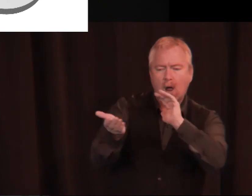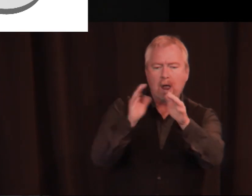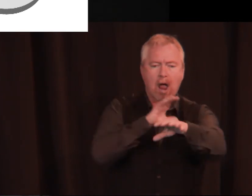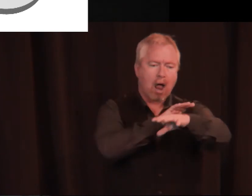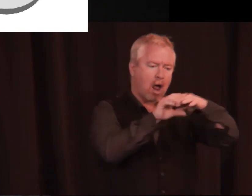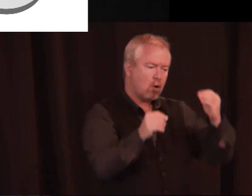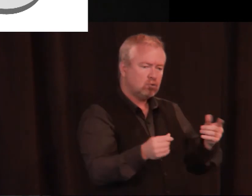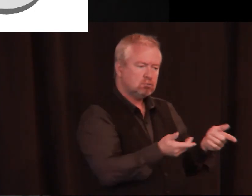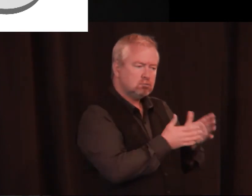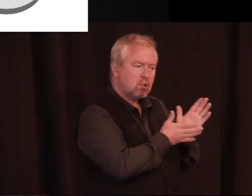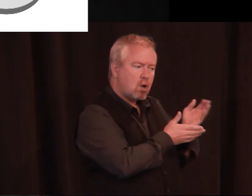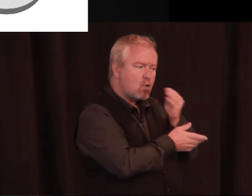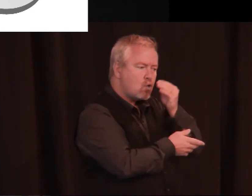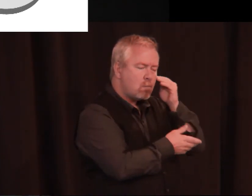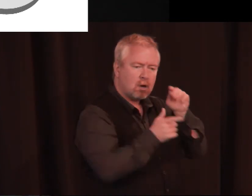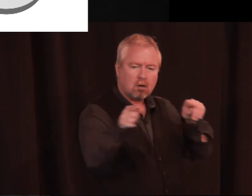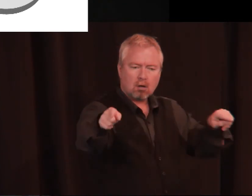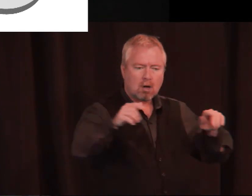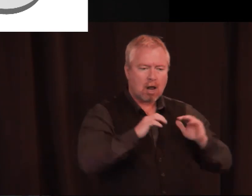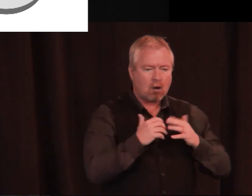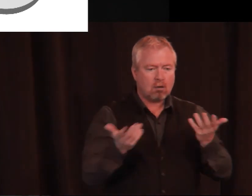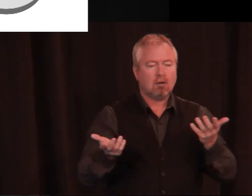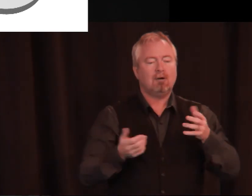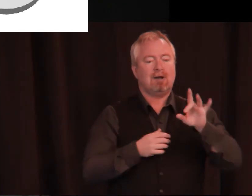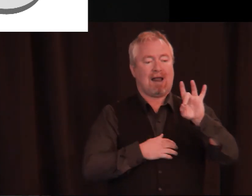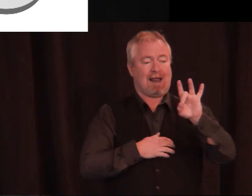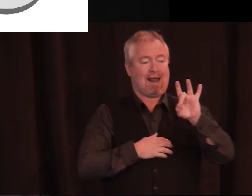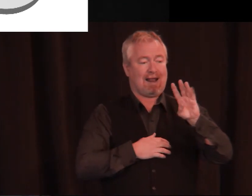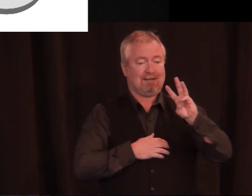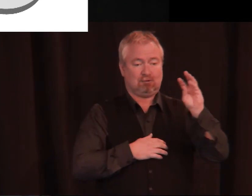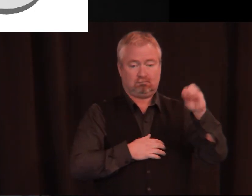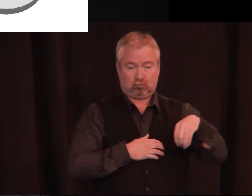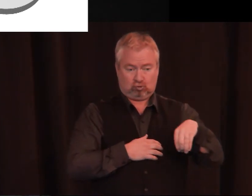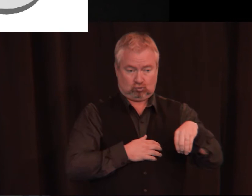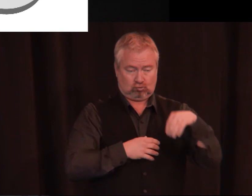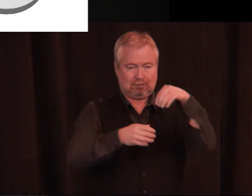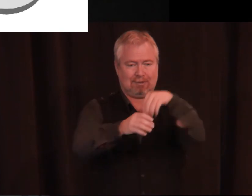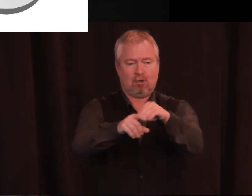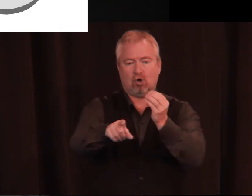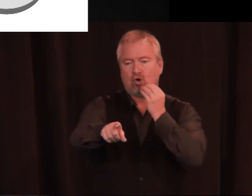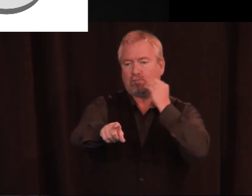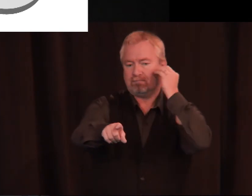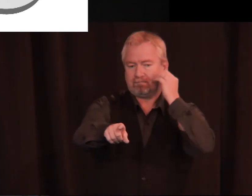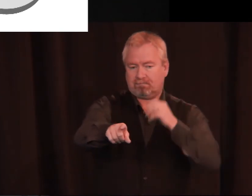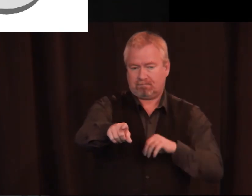86% of the families were receiving early intervention in the home and then we had 14% that were